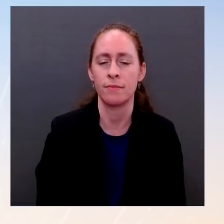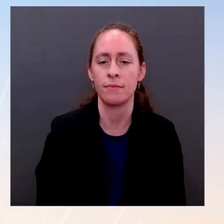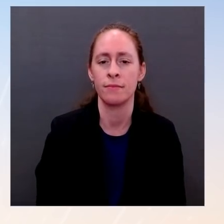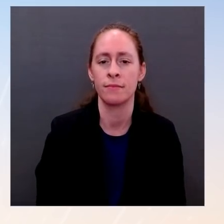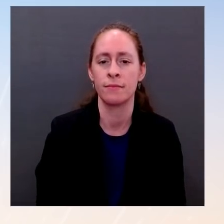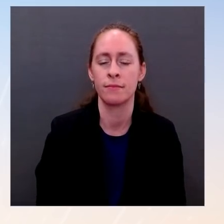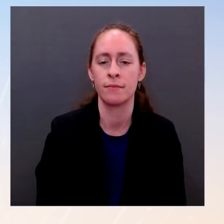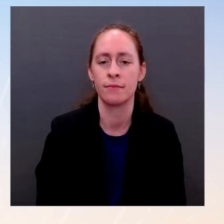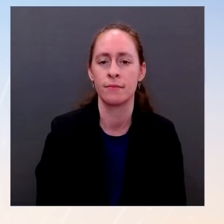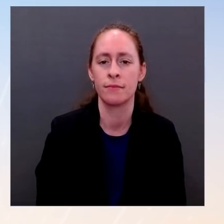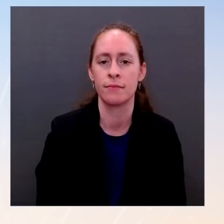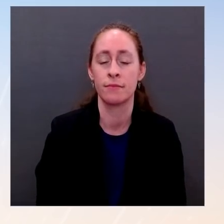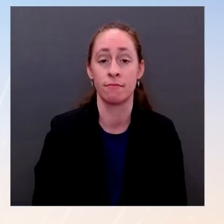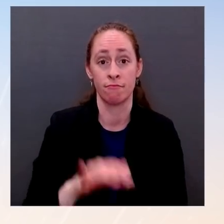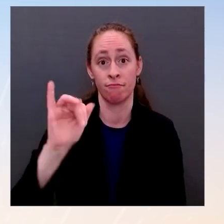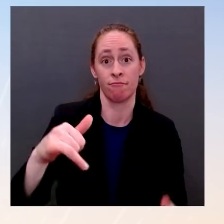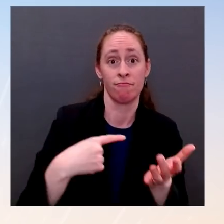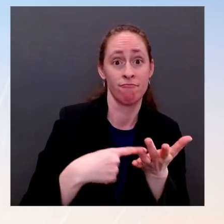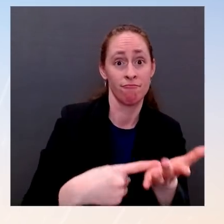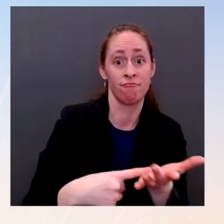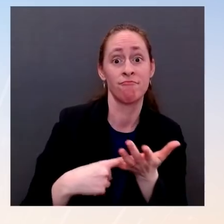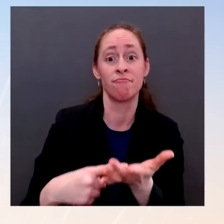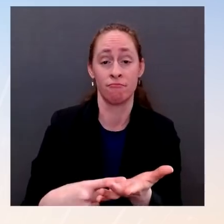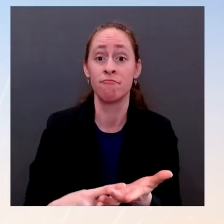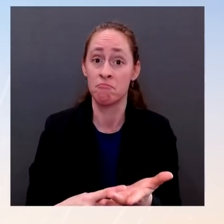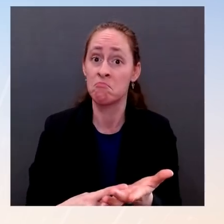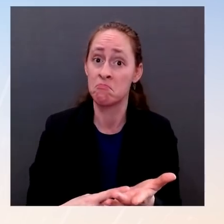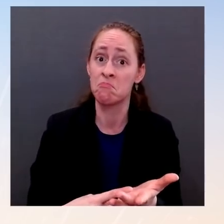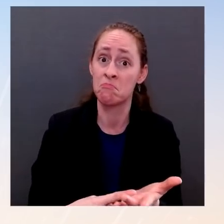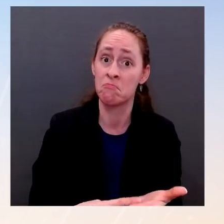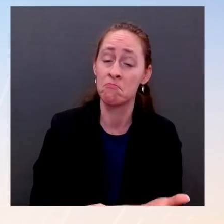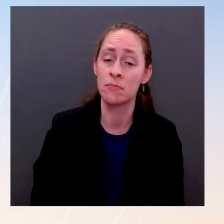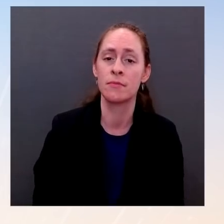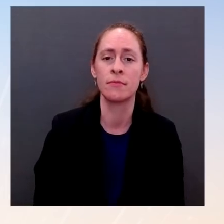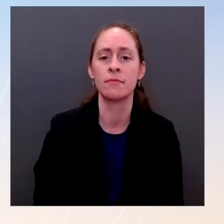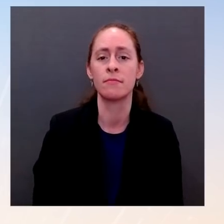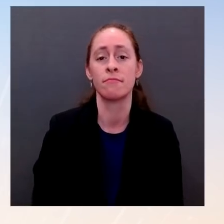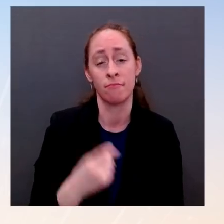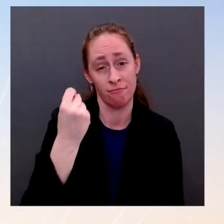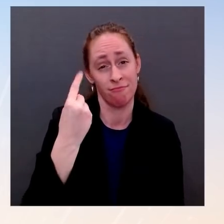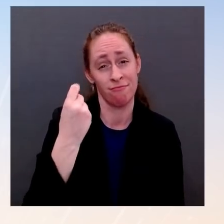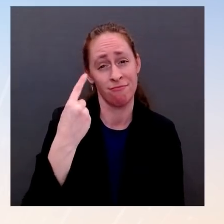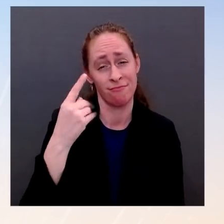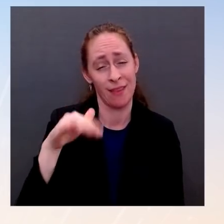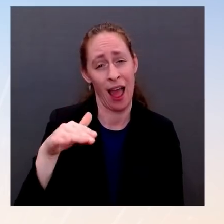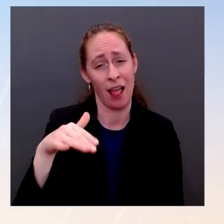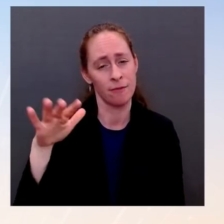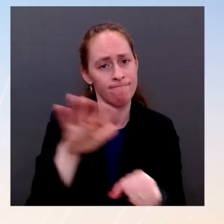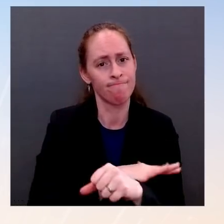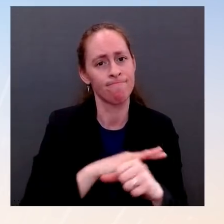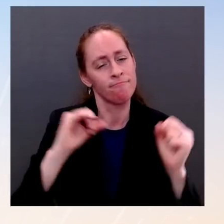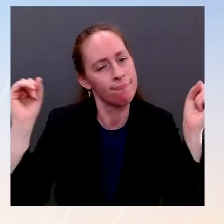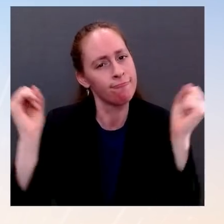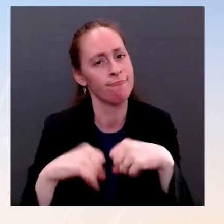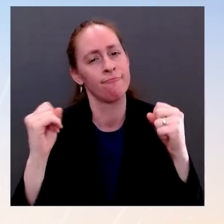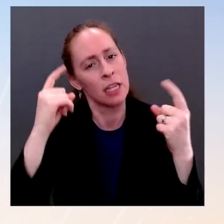If Iran shows seriousness, we can and should reach an understanding on mutual return to full implementation of the JCPOA within days.